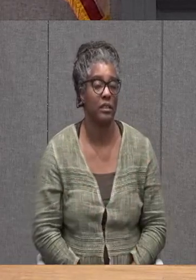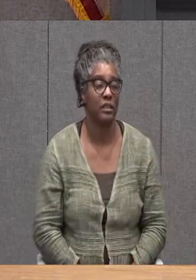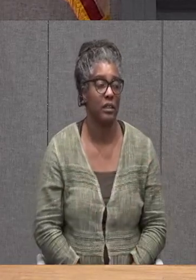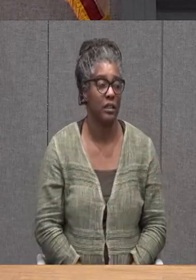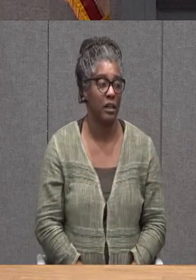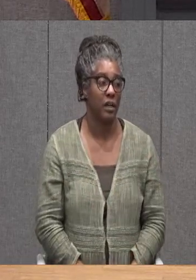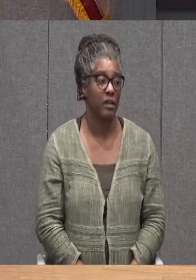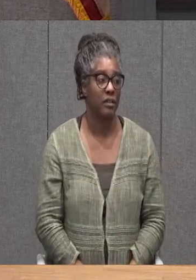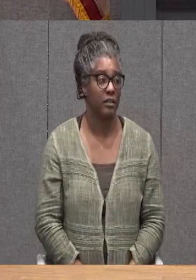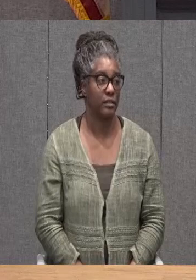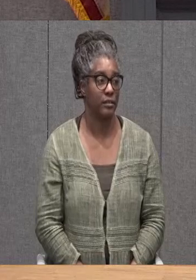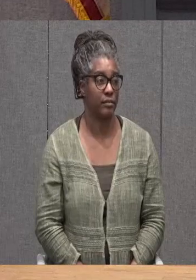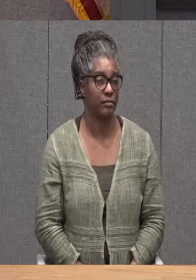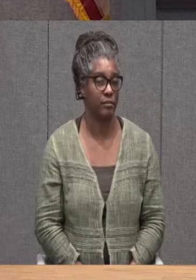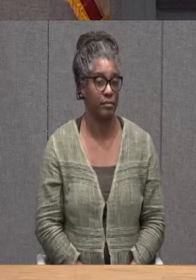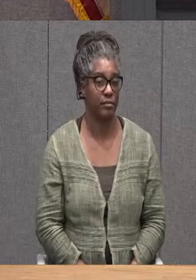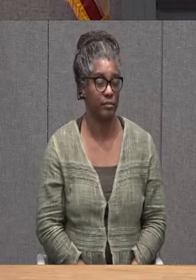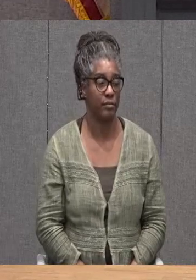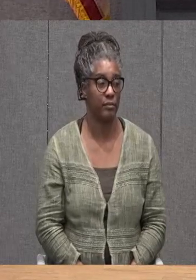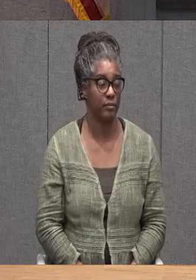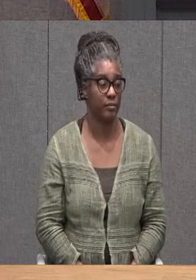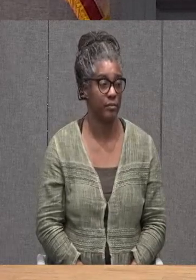(plastic rustling)